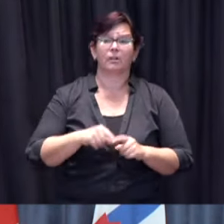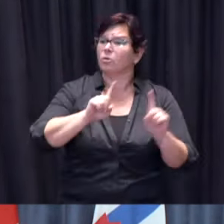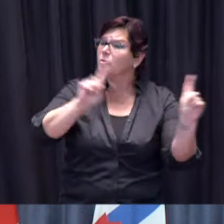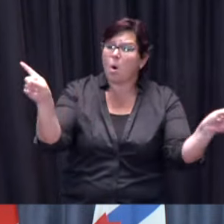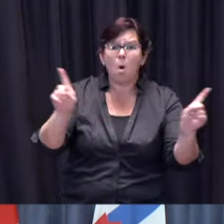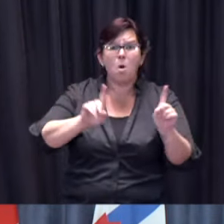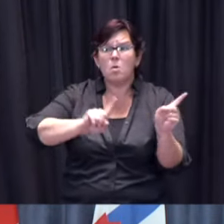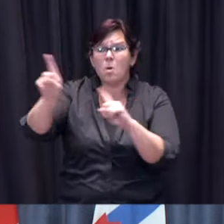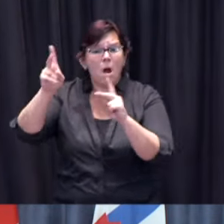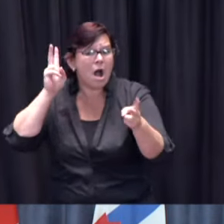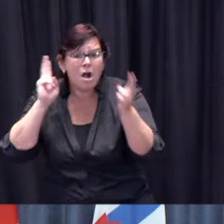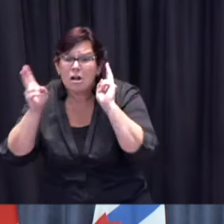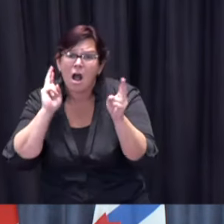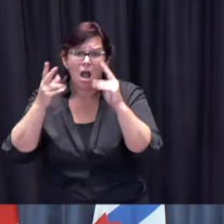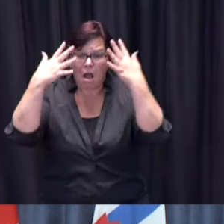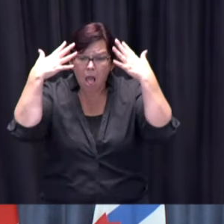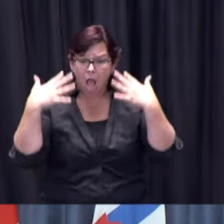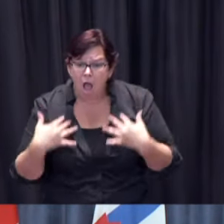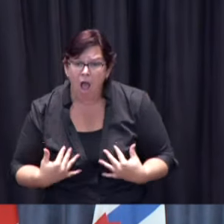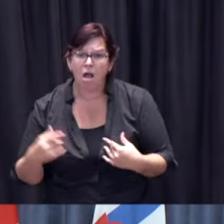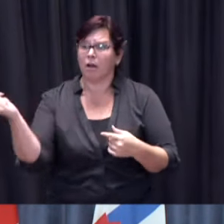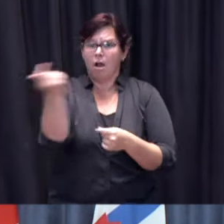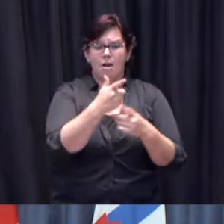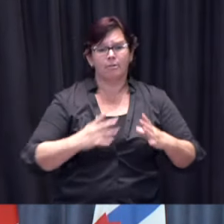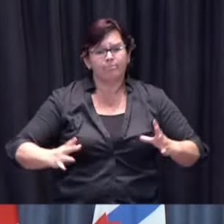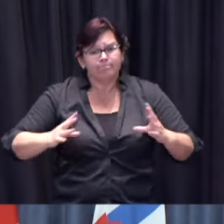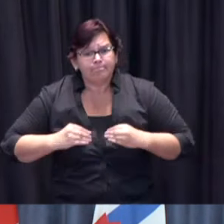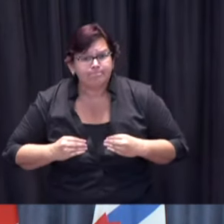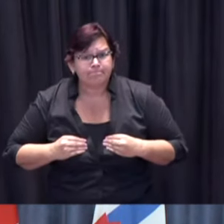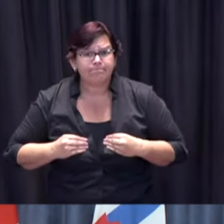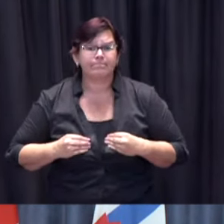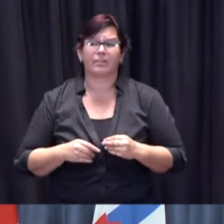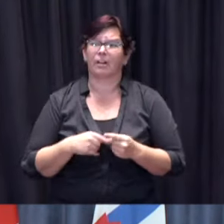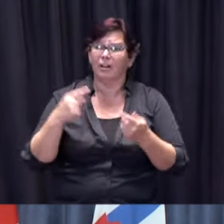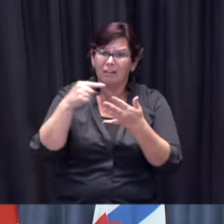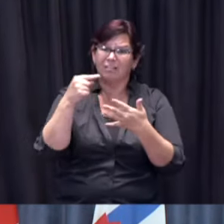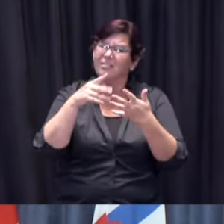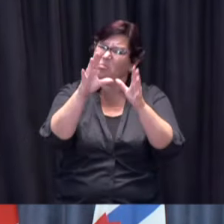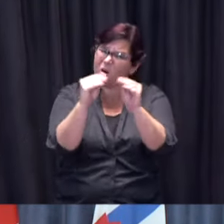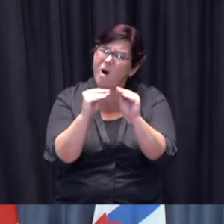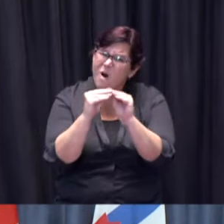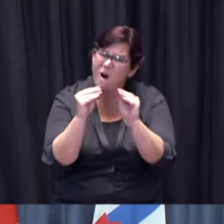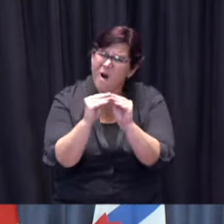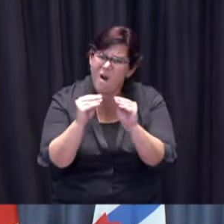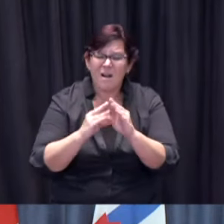you've done a lot. But, we're not quite done yet. COVID-19 has tested our City